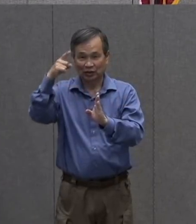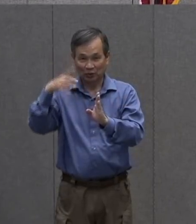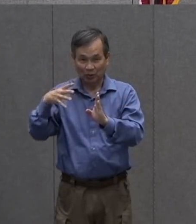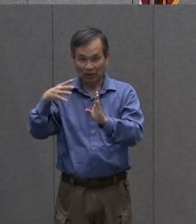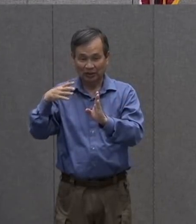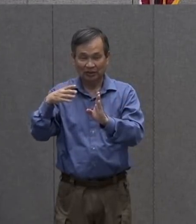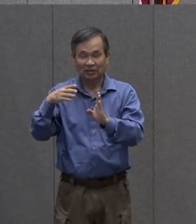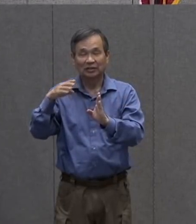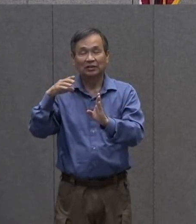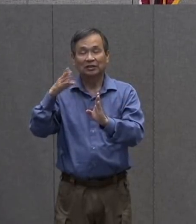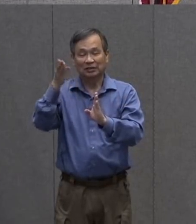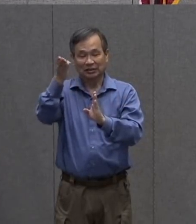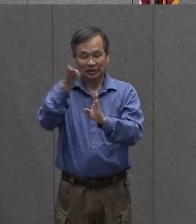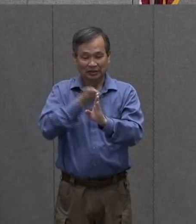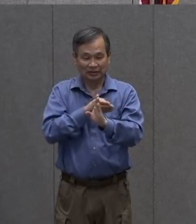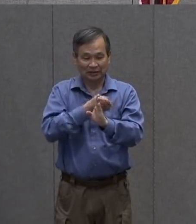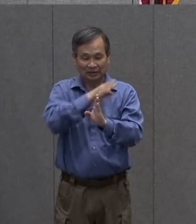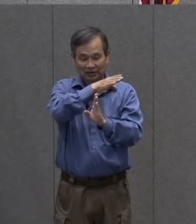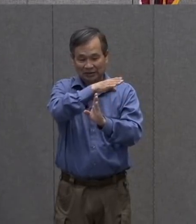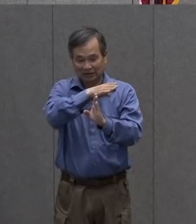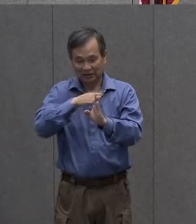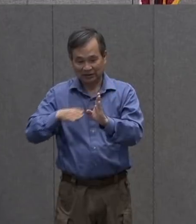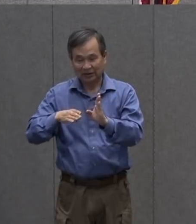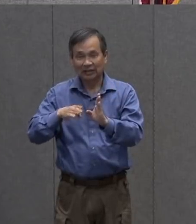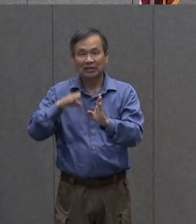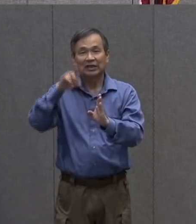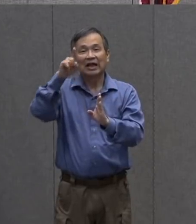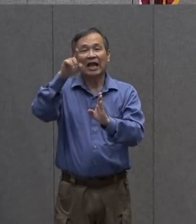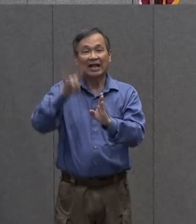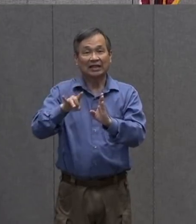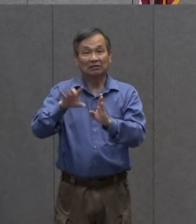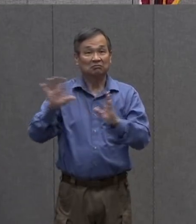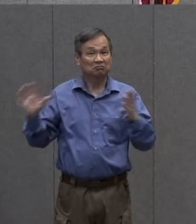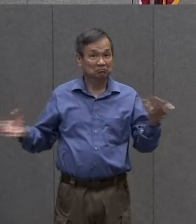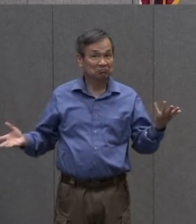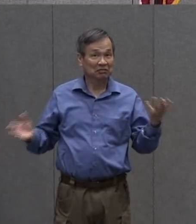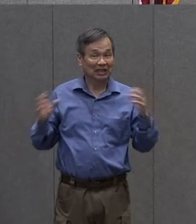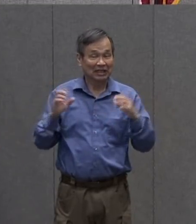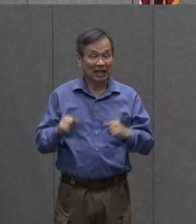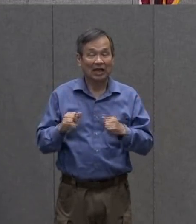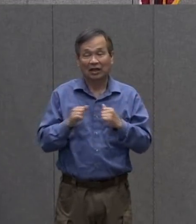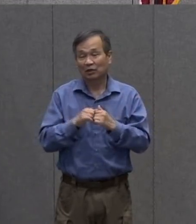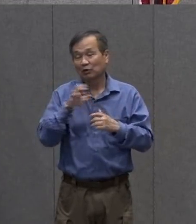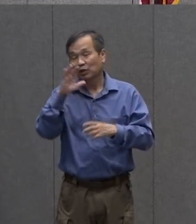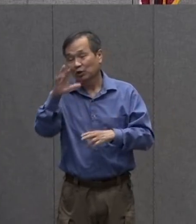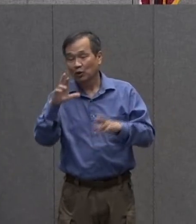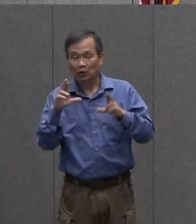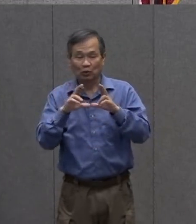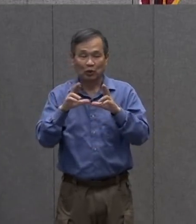So to do that with my ruler, I'm first going to line it up as best I can.